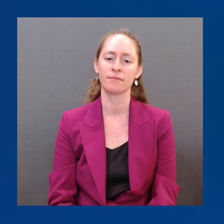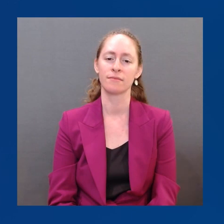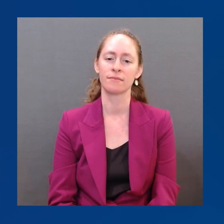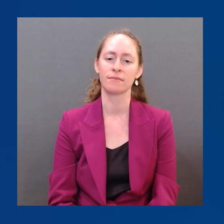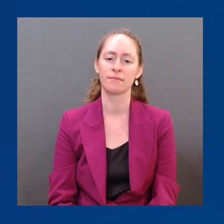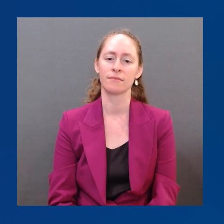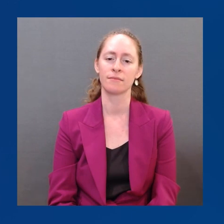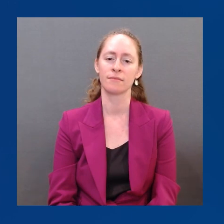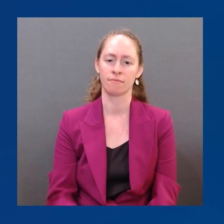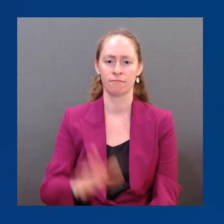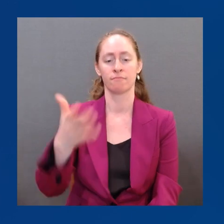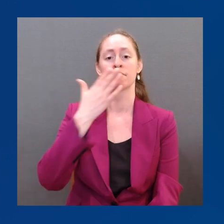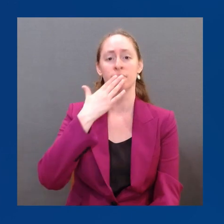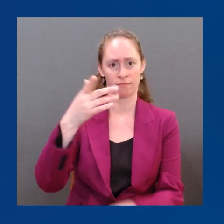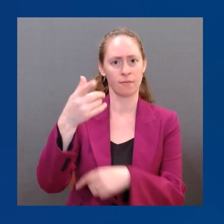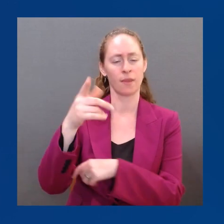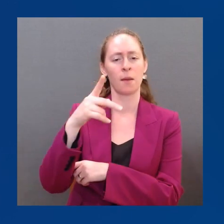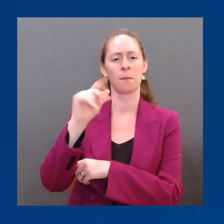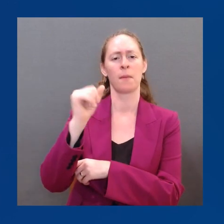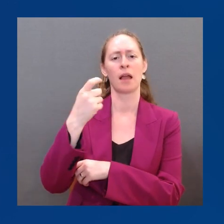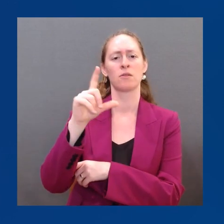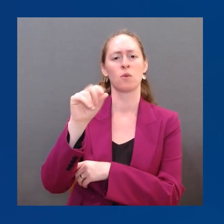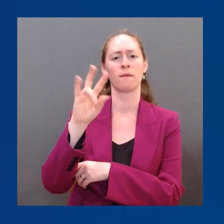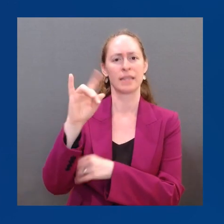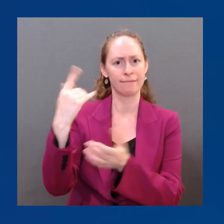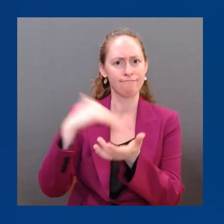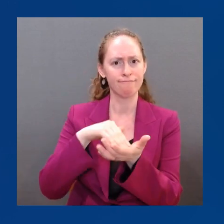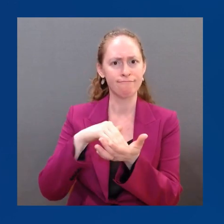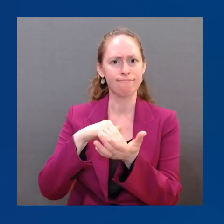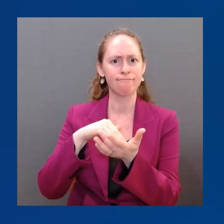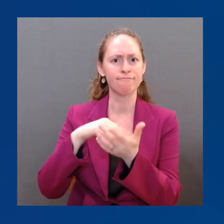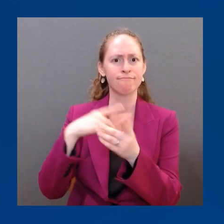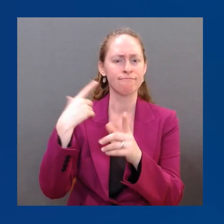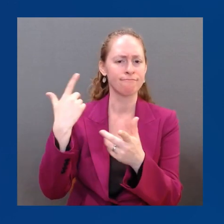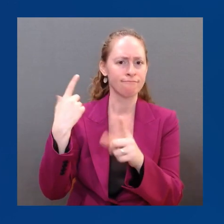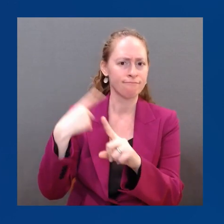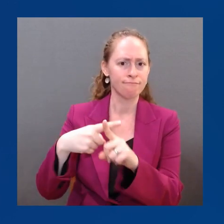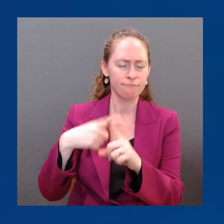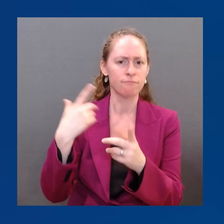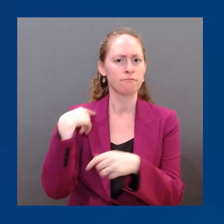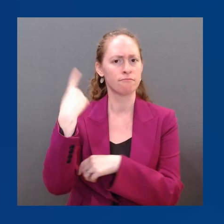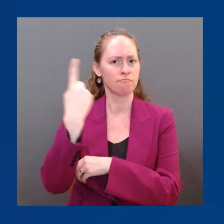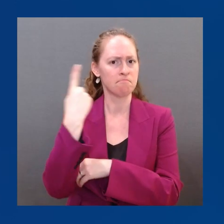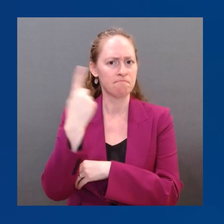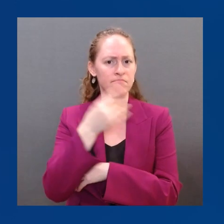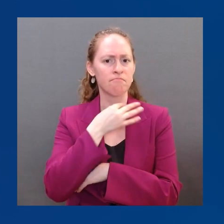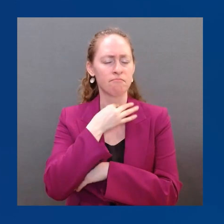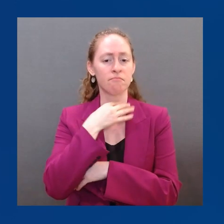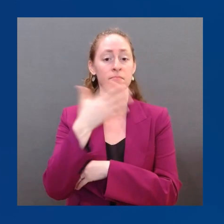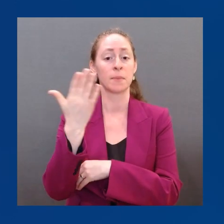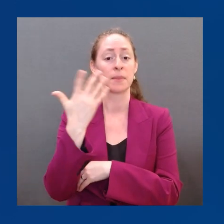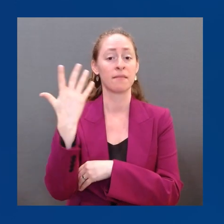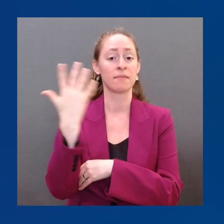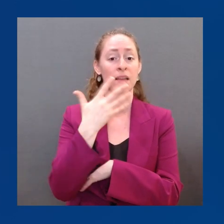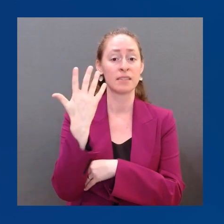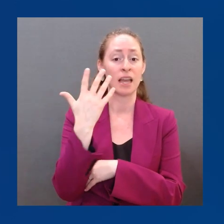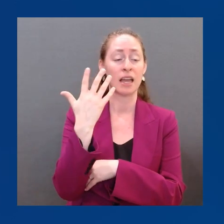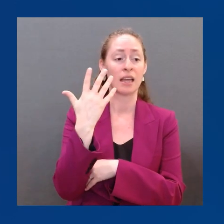whether there should be a longer course of Paxlovid? Instead of the 5 days, maybe 10 days? And I'm just going to sneak in a point of personal privilege.